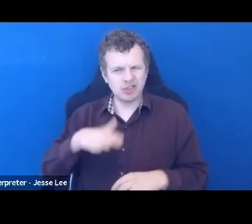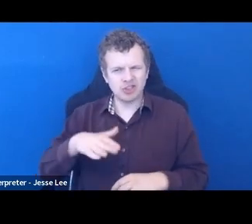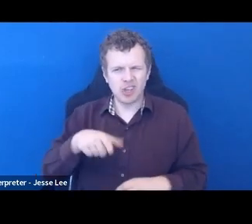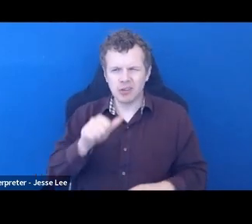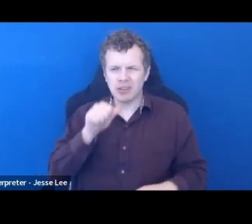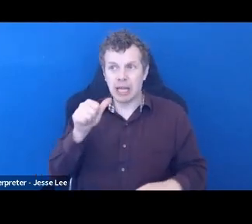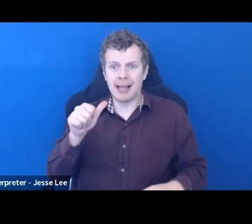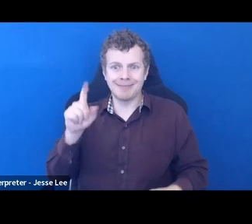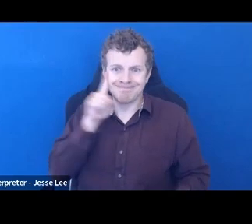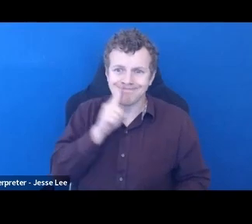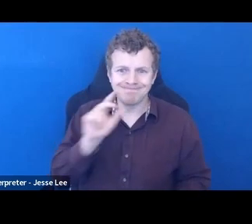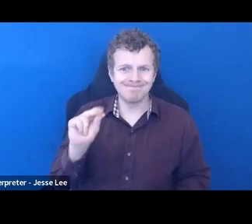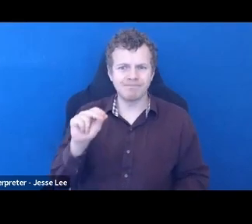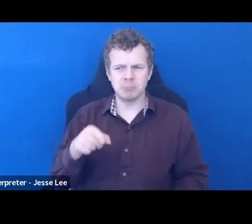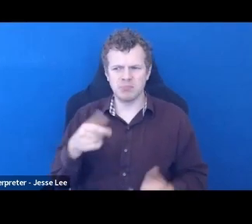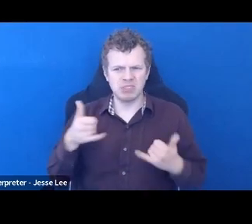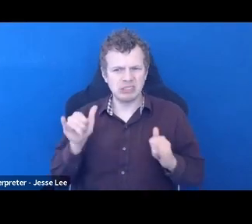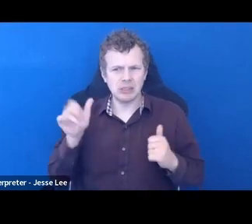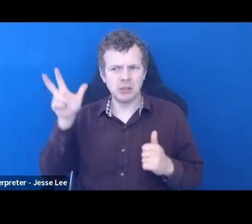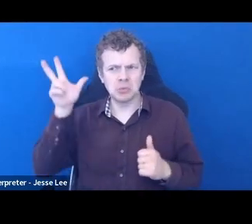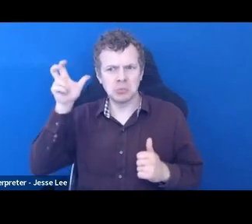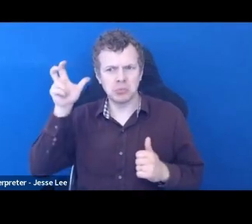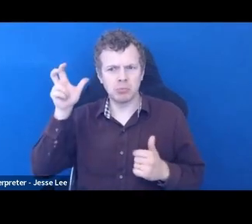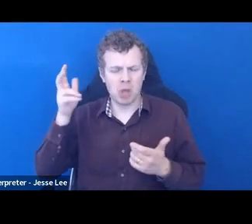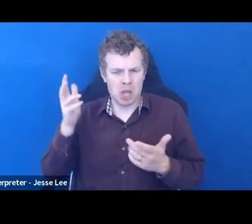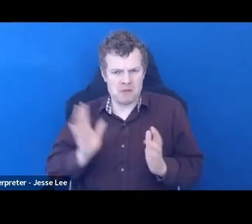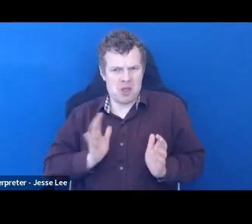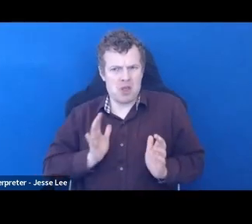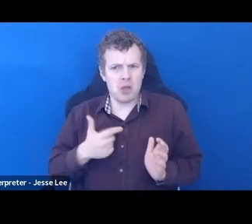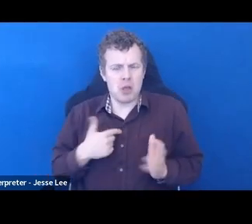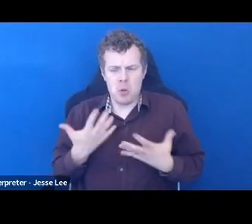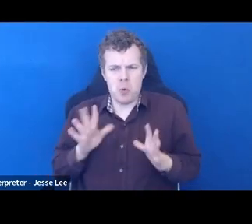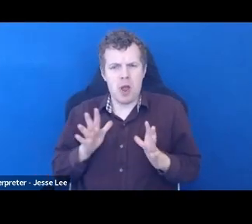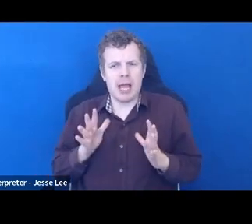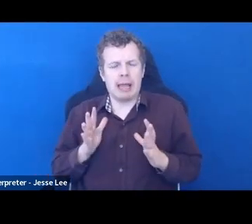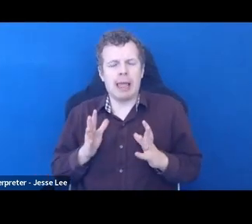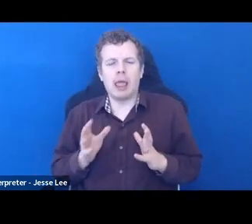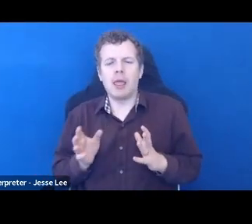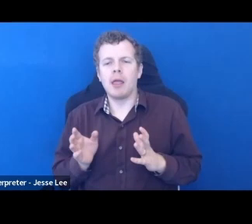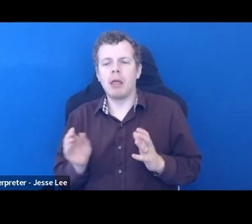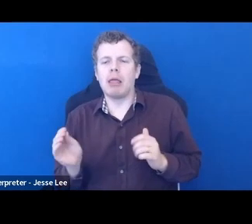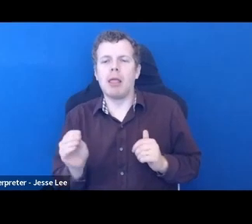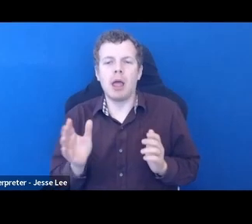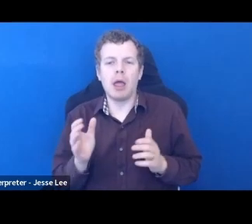I don't want to do anything to compromise that or to make them disabled.